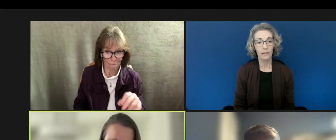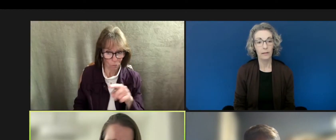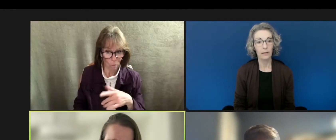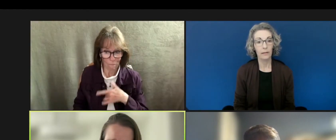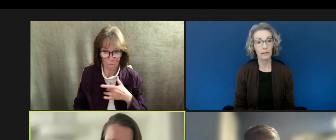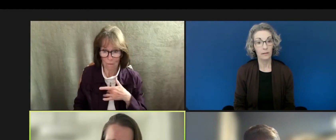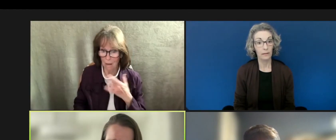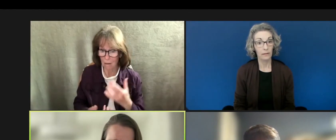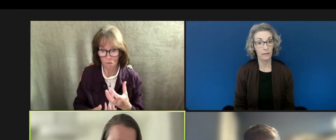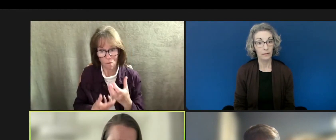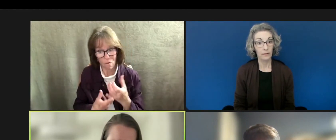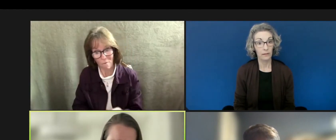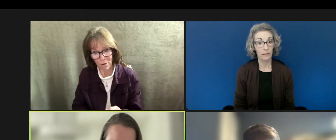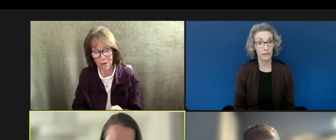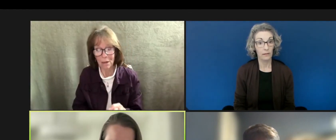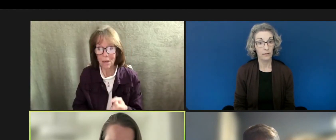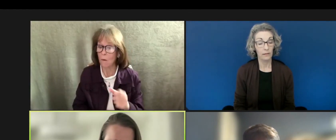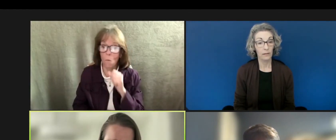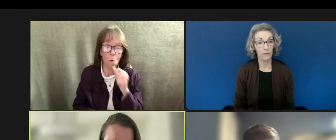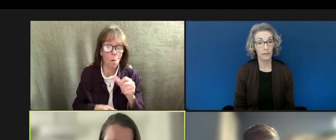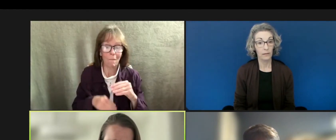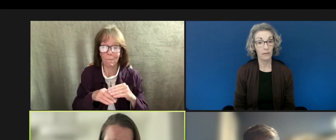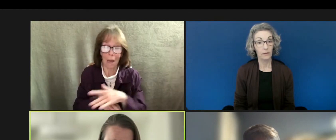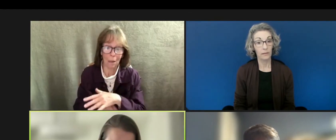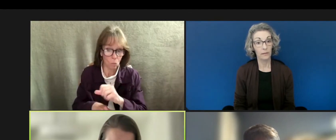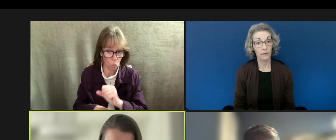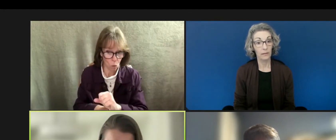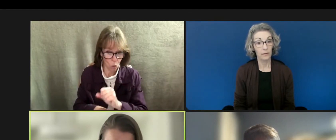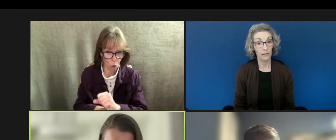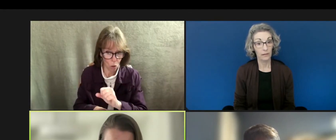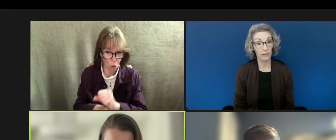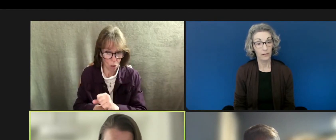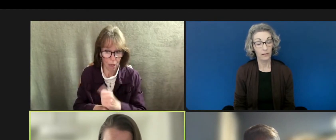doesn't affect your work at all, then I think it should be okay.